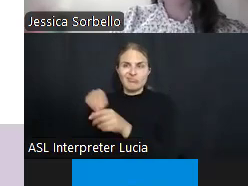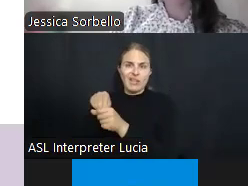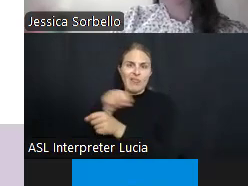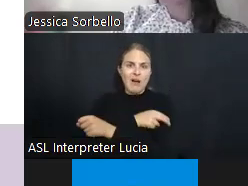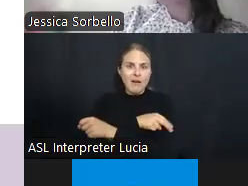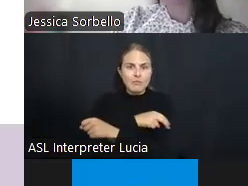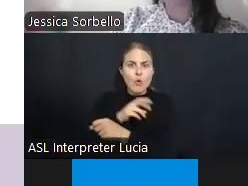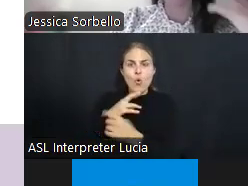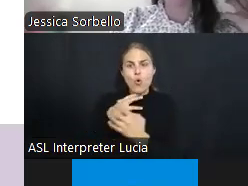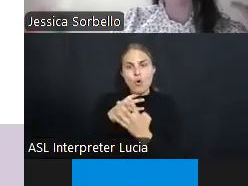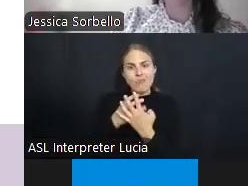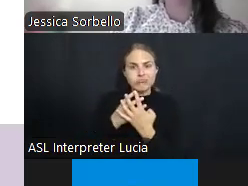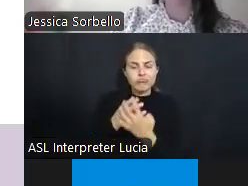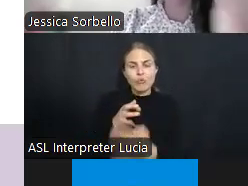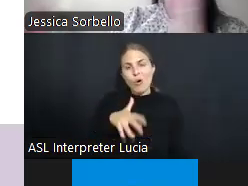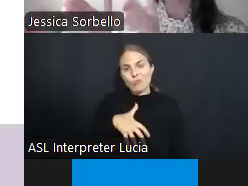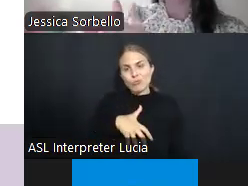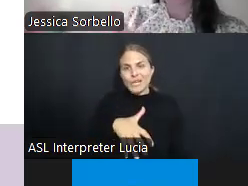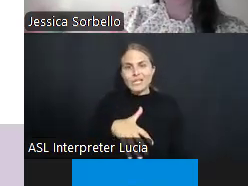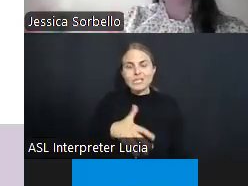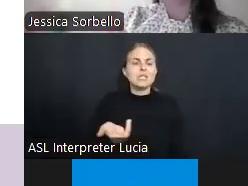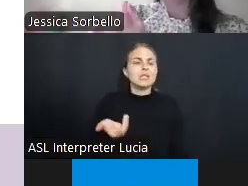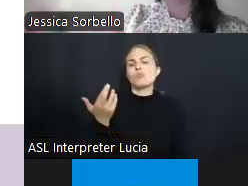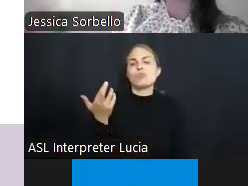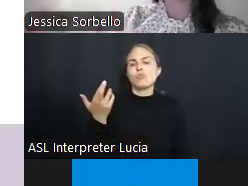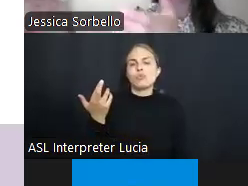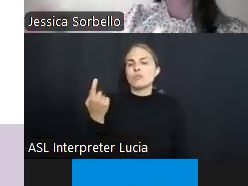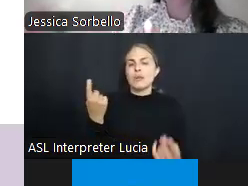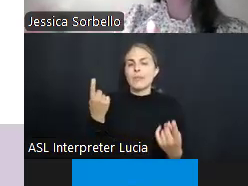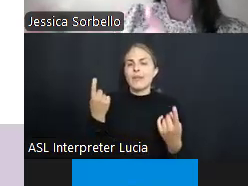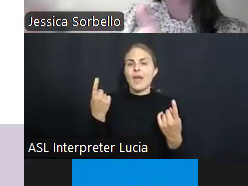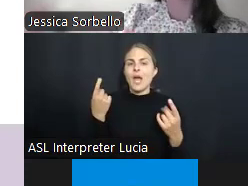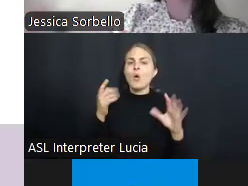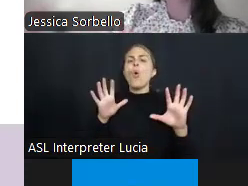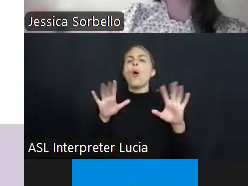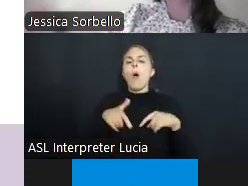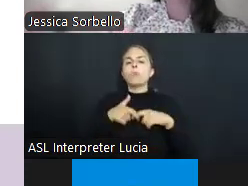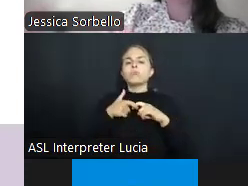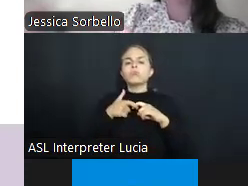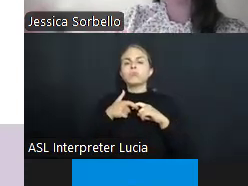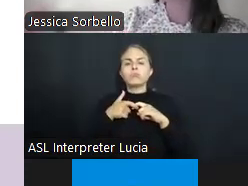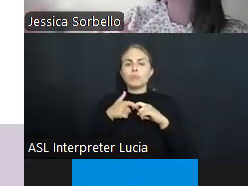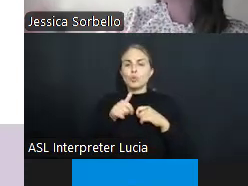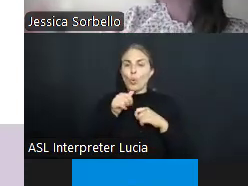long term period without use. And so, a study was done that that really looked at the pleasure sent TPHER the brain.